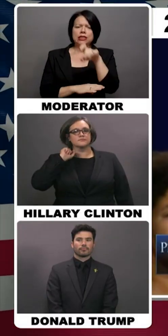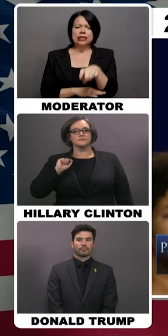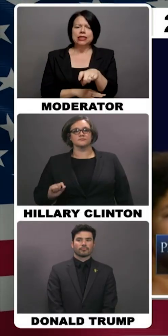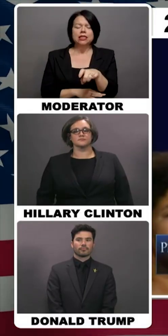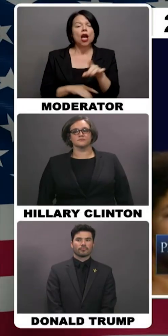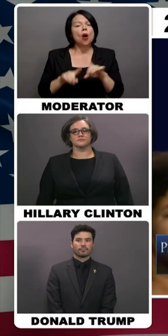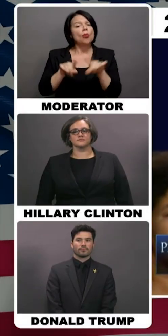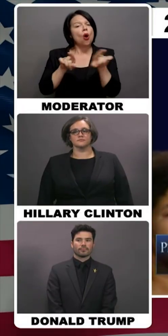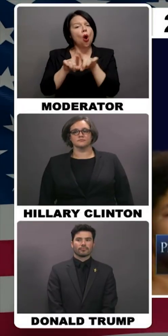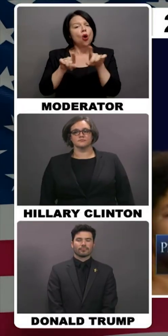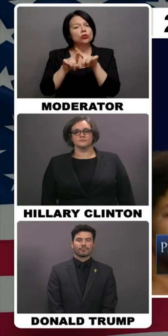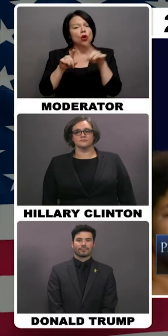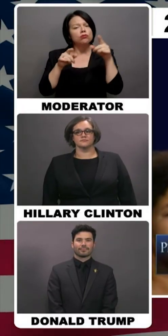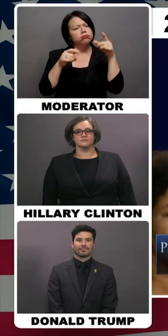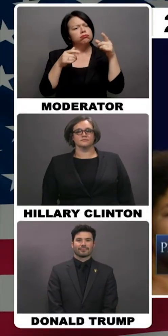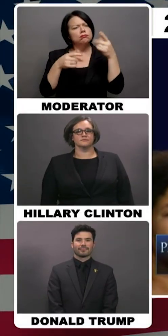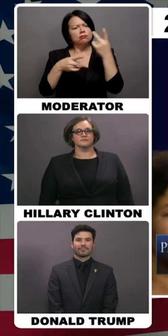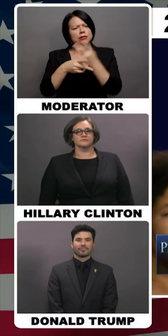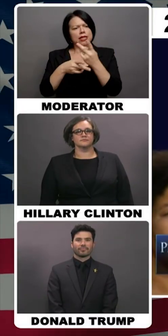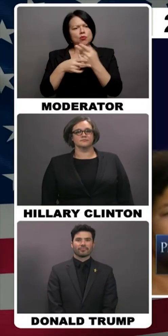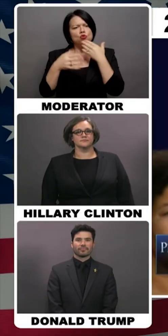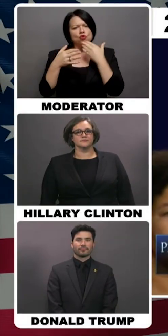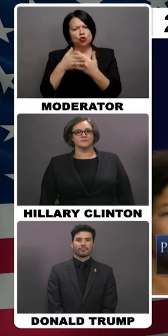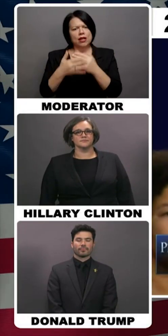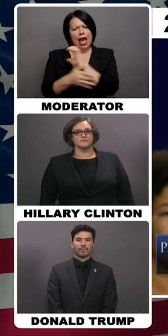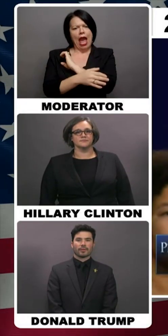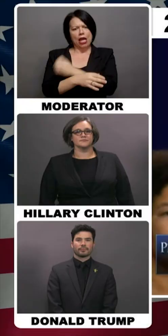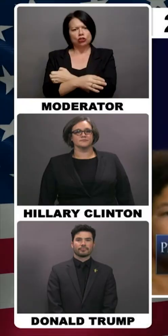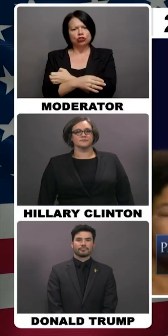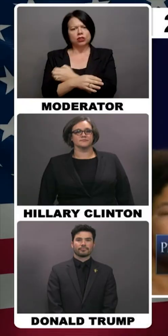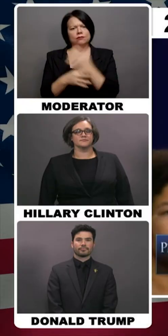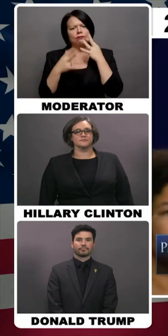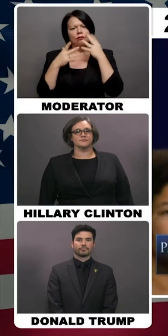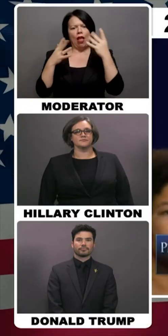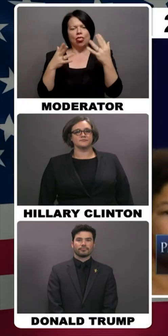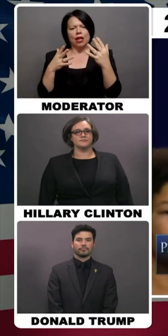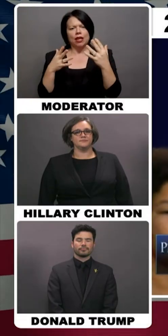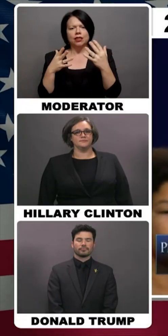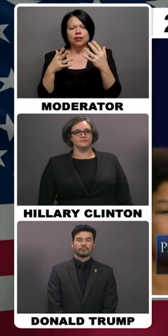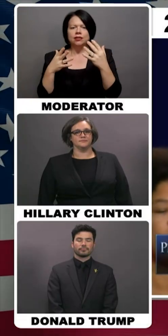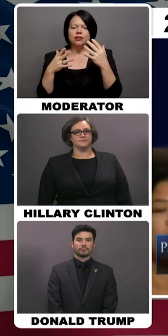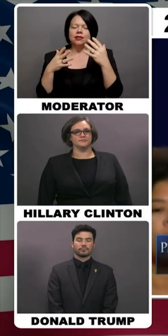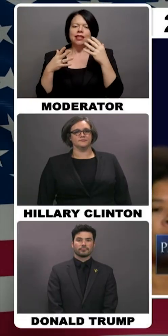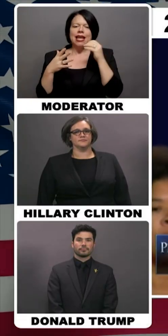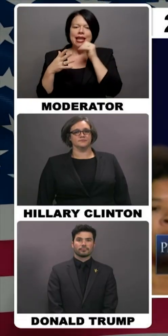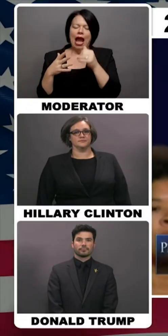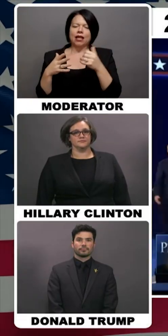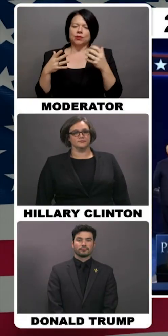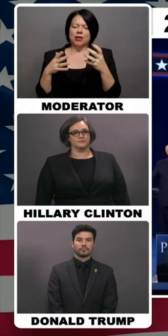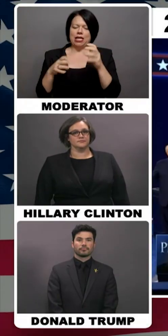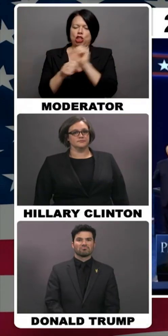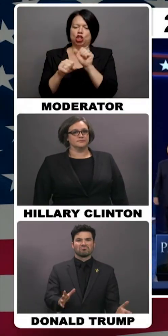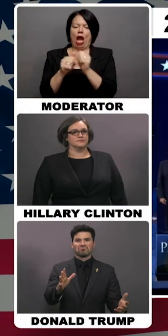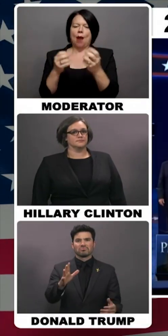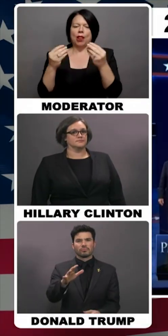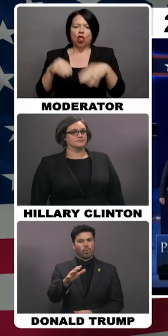environmentally friendly and minimizing job loss for fossil power plant workers, Mr. Trump to many? Absolutely. I think it's such a great question